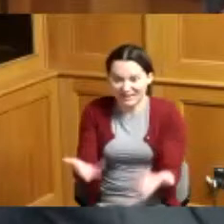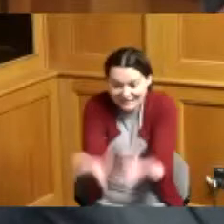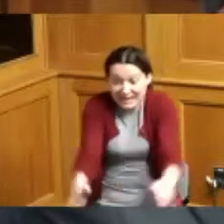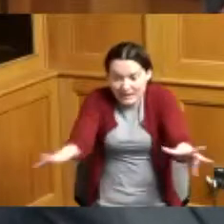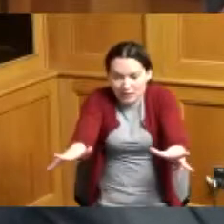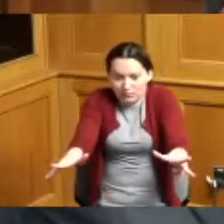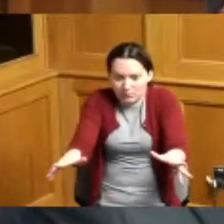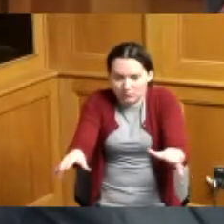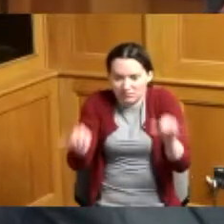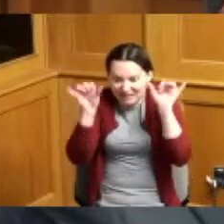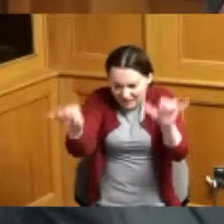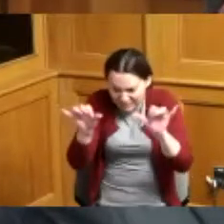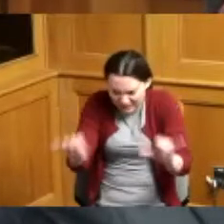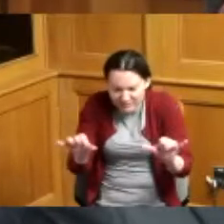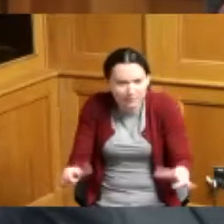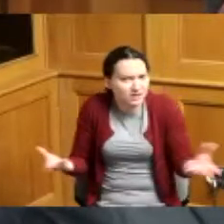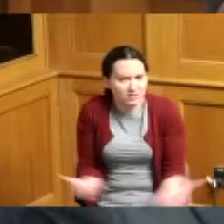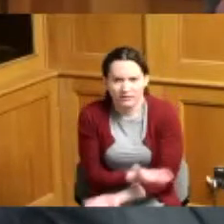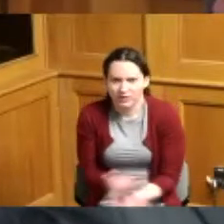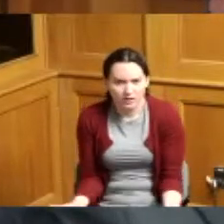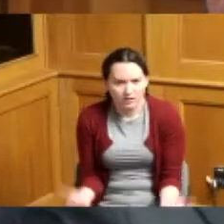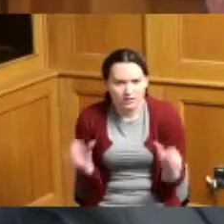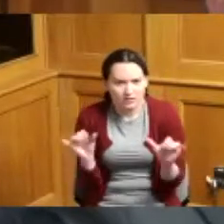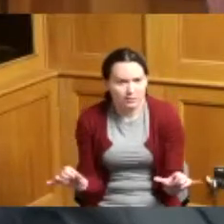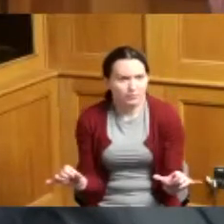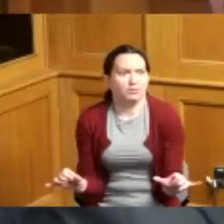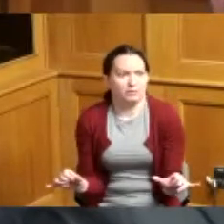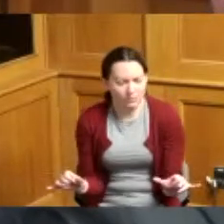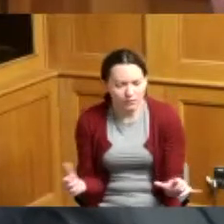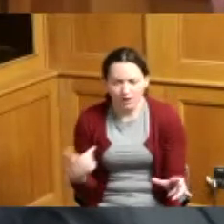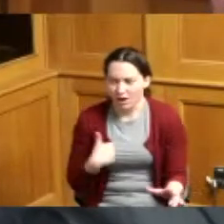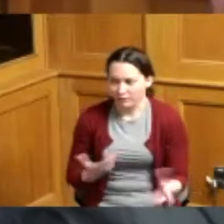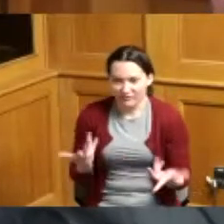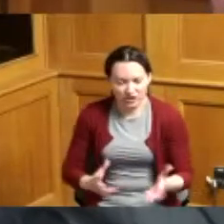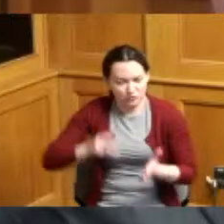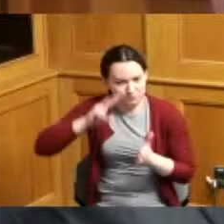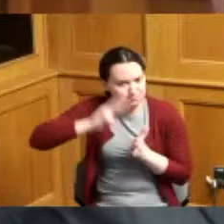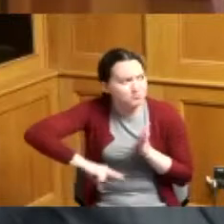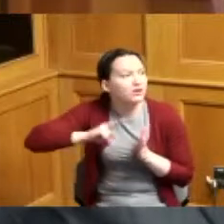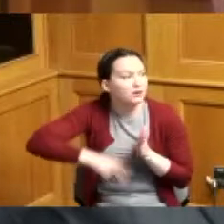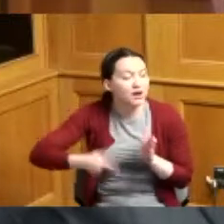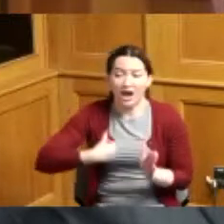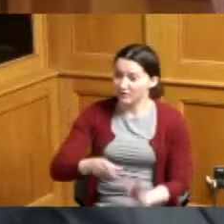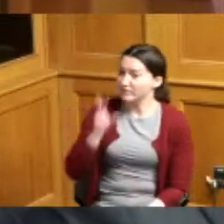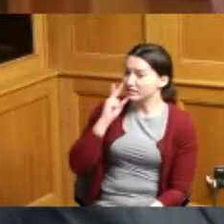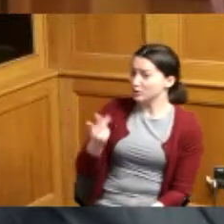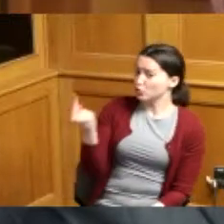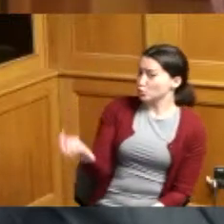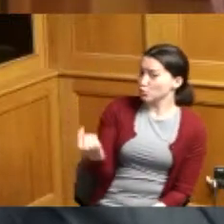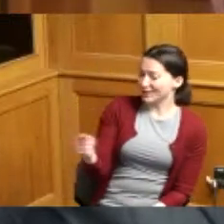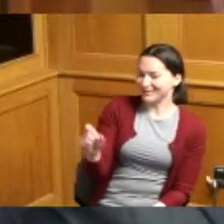the same stuff and so um I did go through this I had seen it on Tuesday but I hadn't gone through